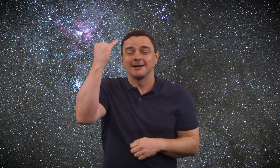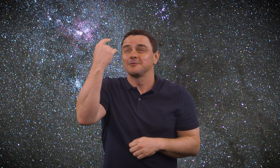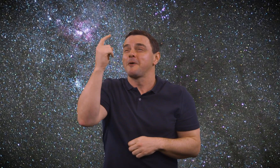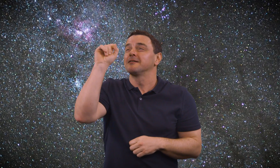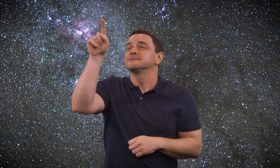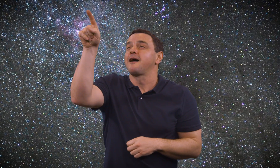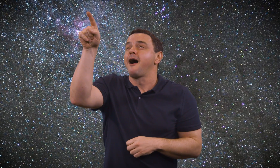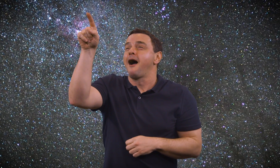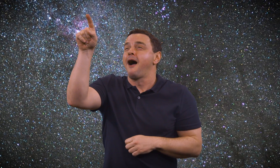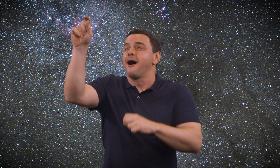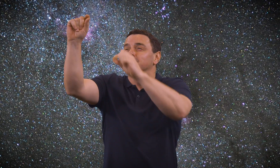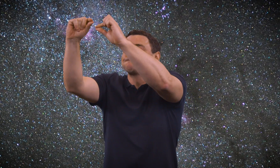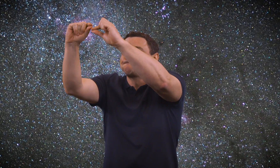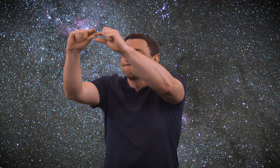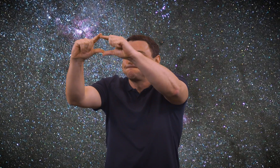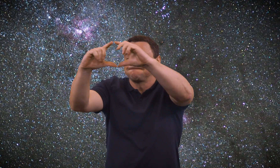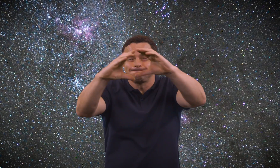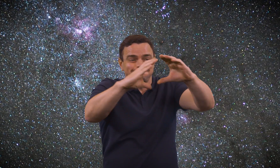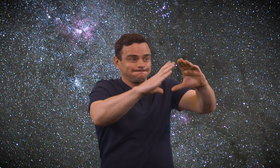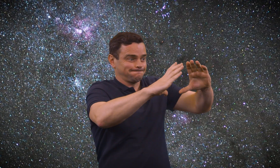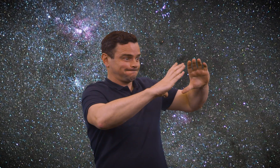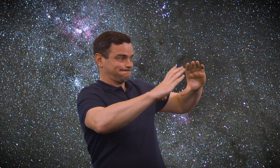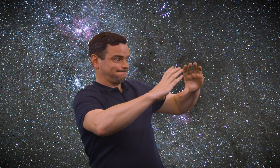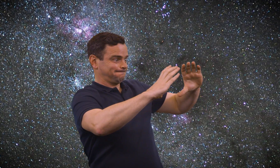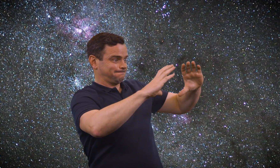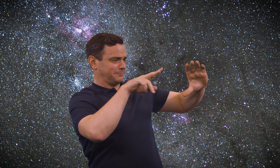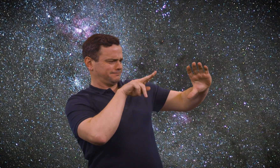What would a star look like if we were right up close to it?